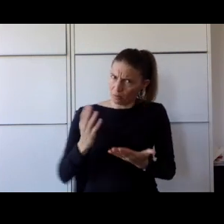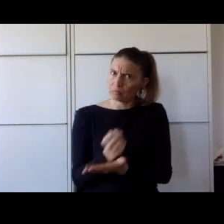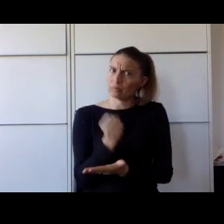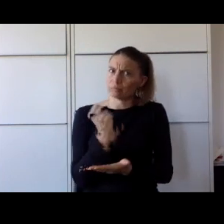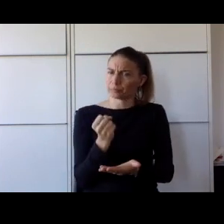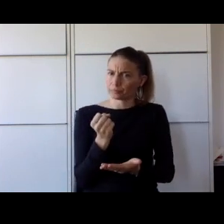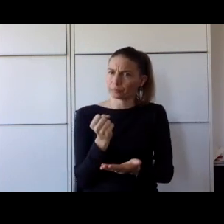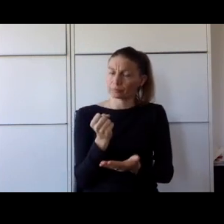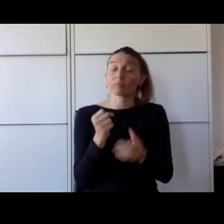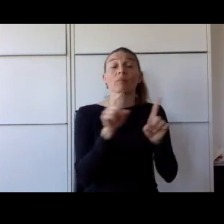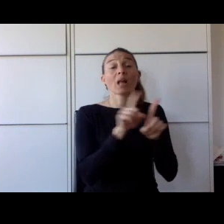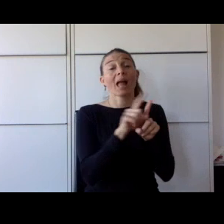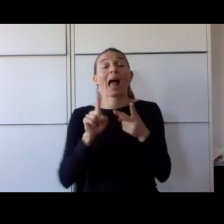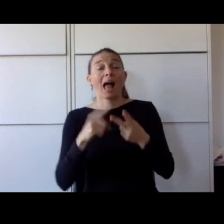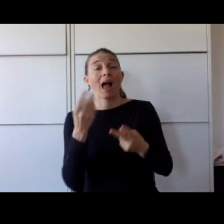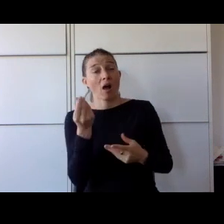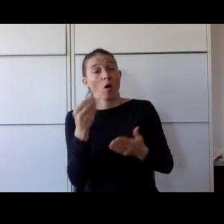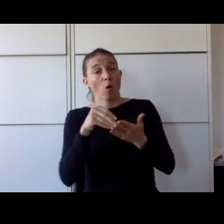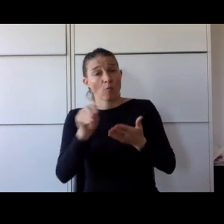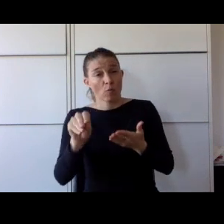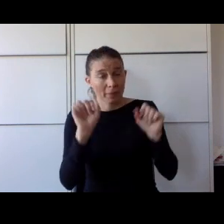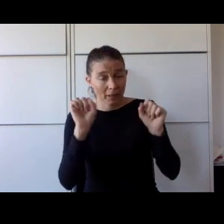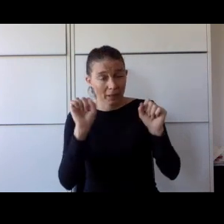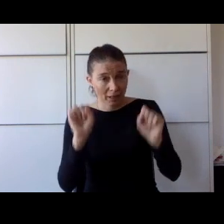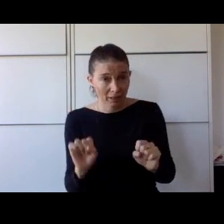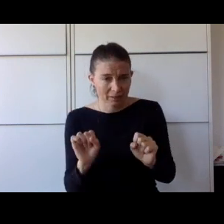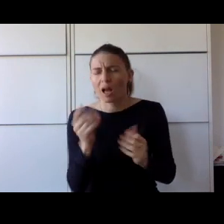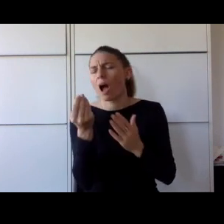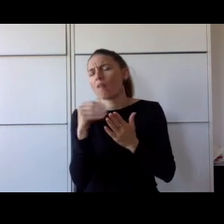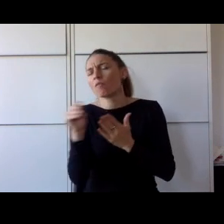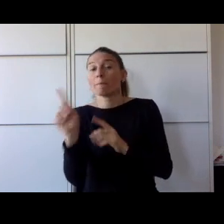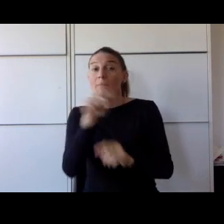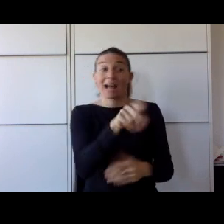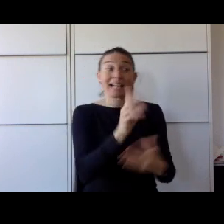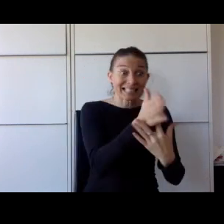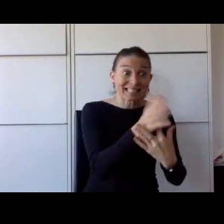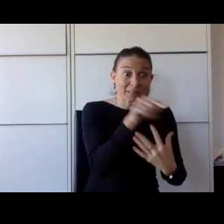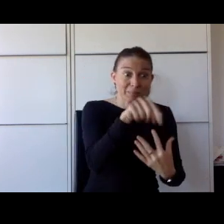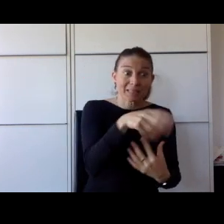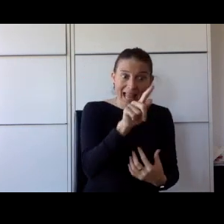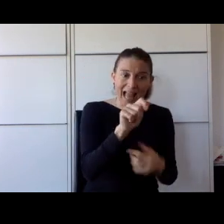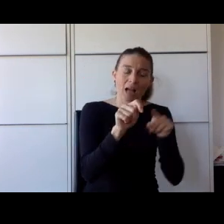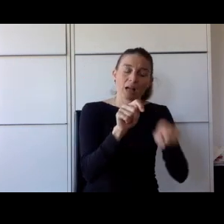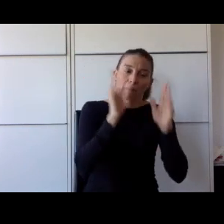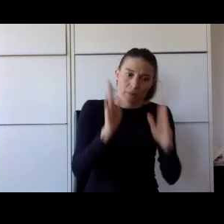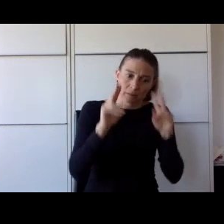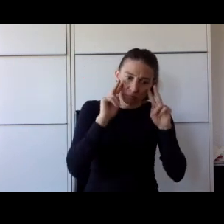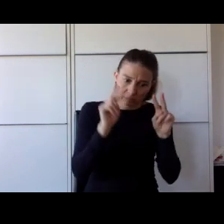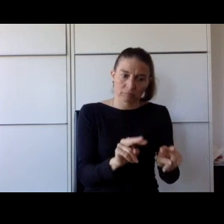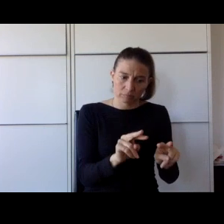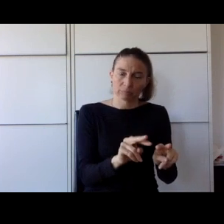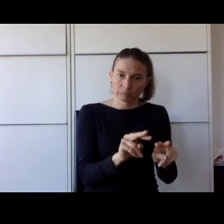so when it comes to accessibility, it's very important to look at the Accessibility Act in conjunction with the Code.